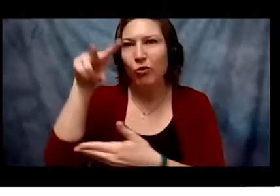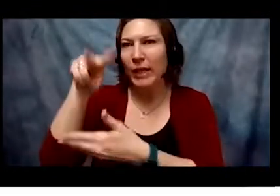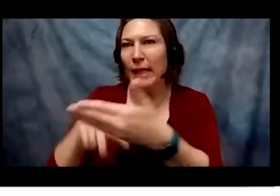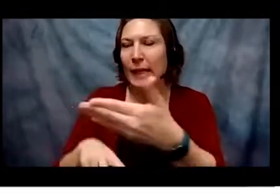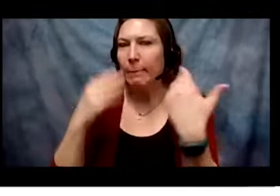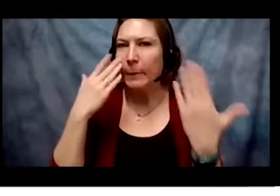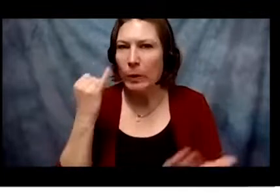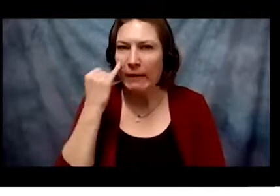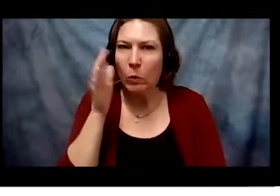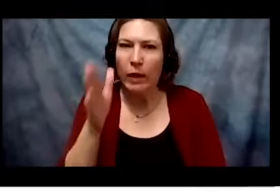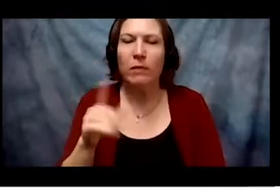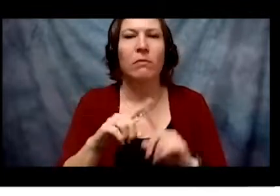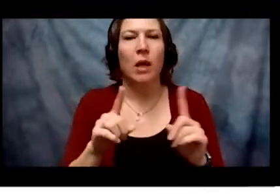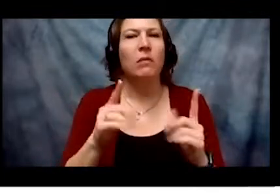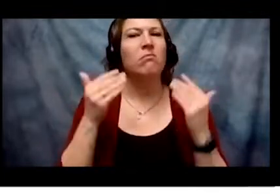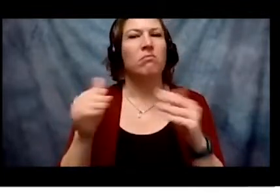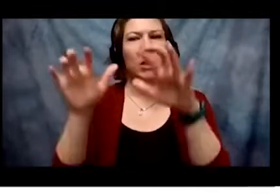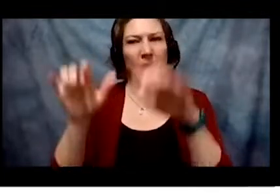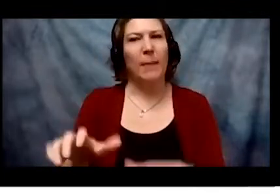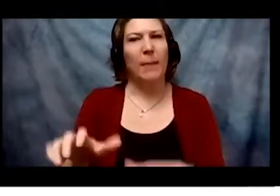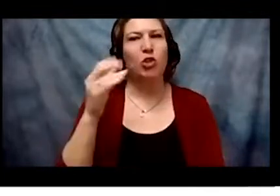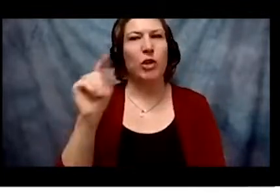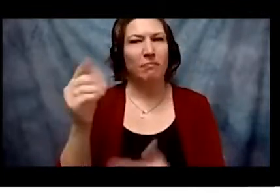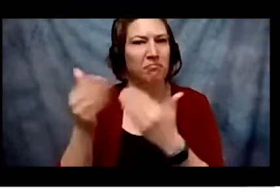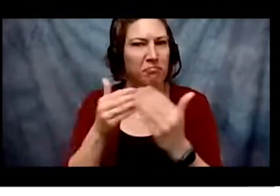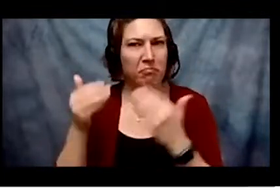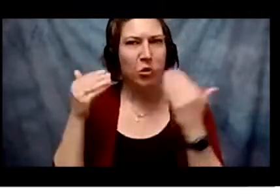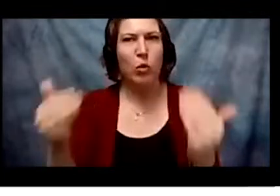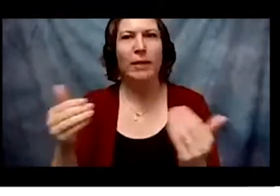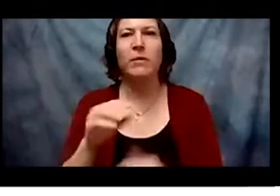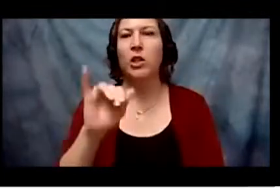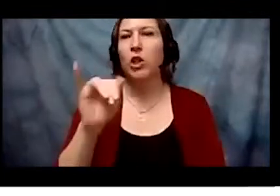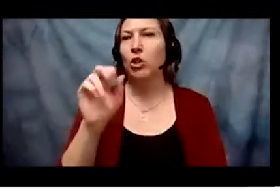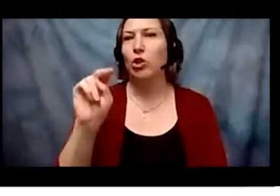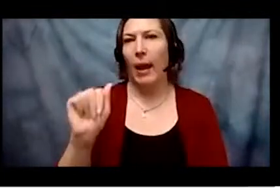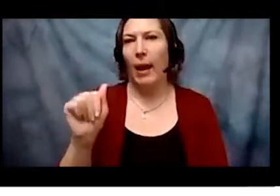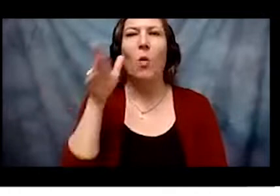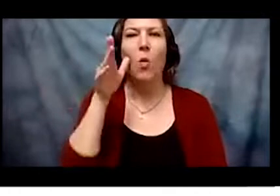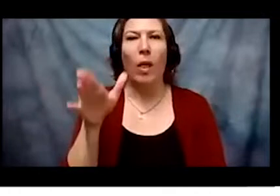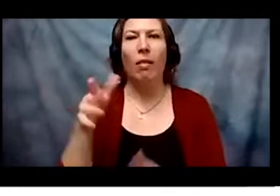but I will ask you to put it in chat and then Jana will summarize,